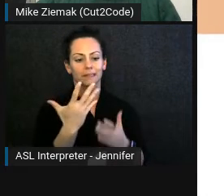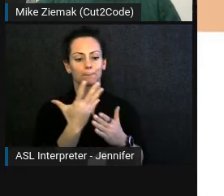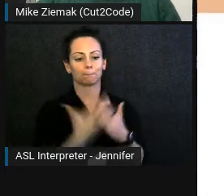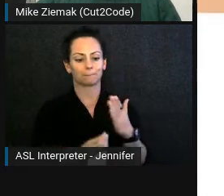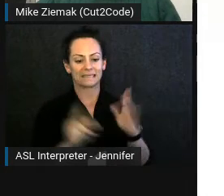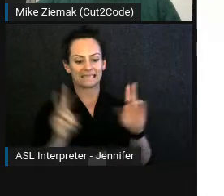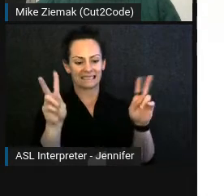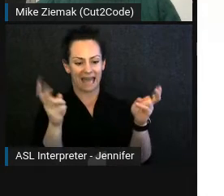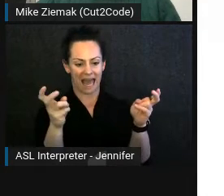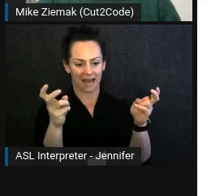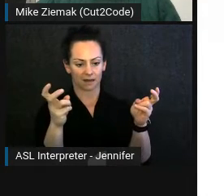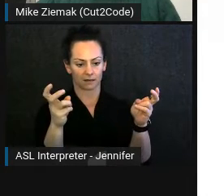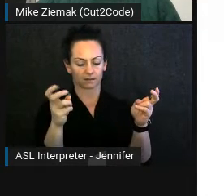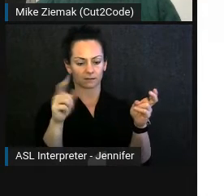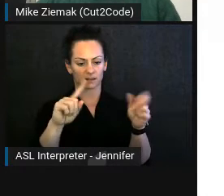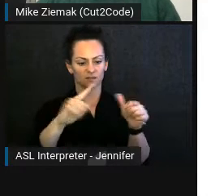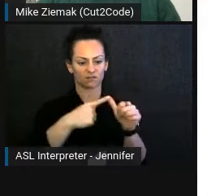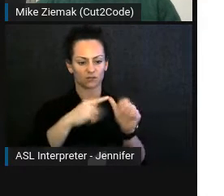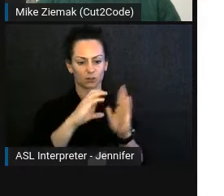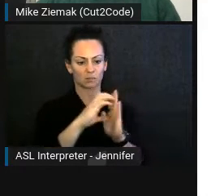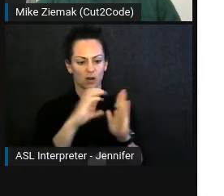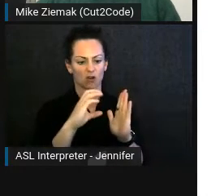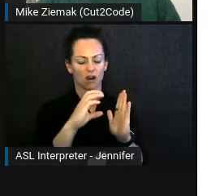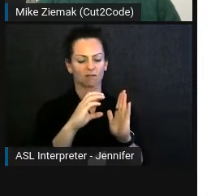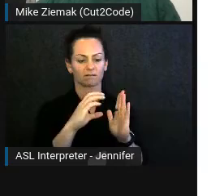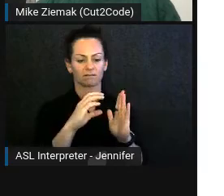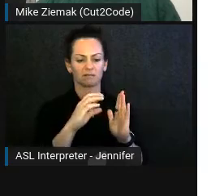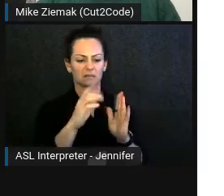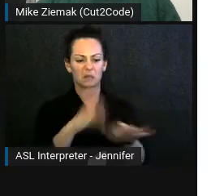but we are definitely, we've made some improvement,